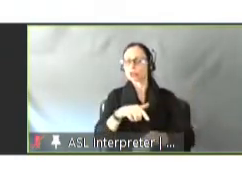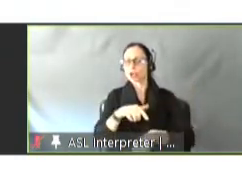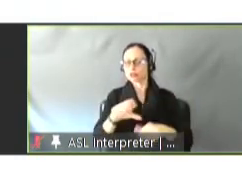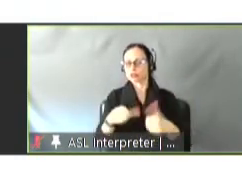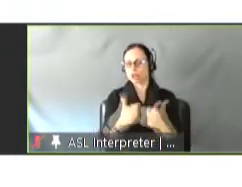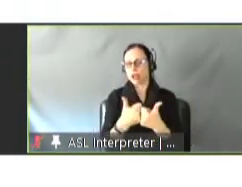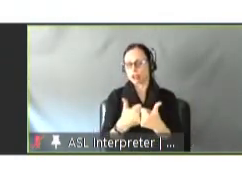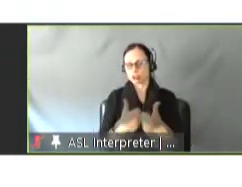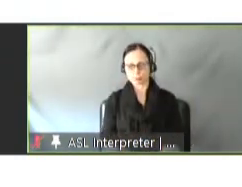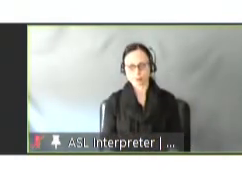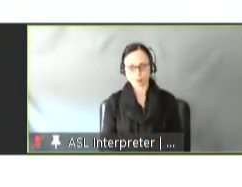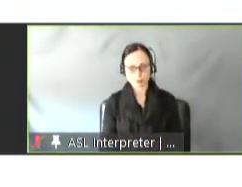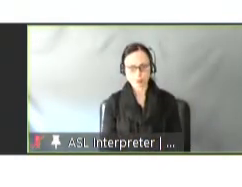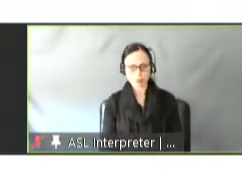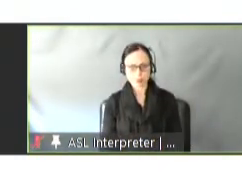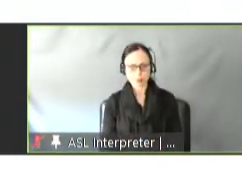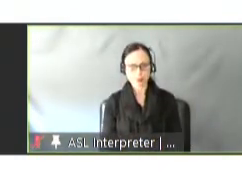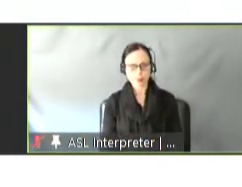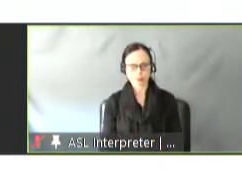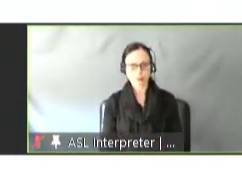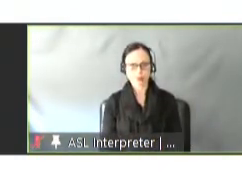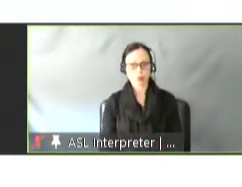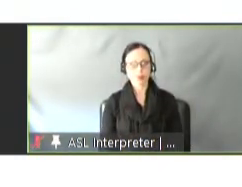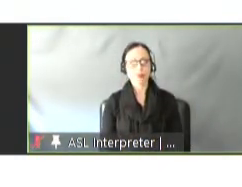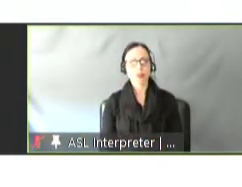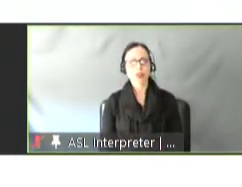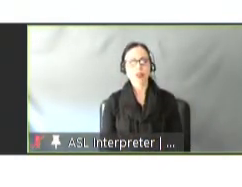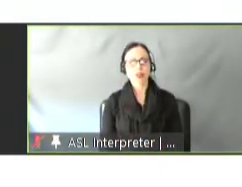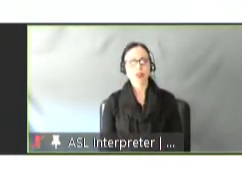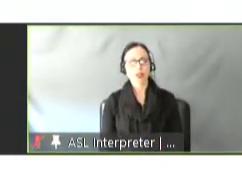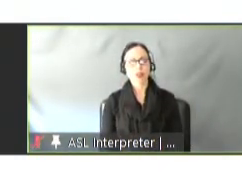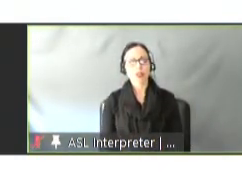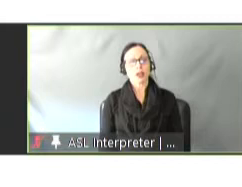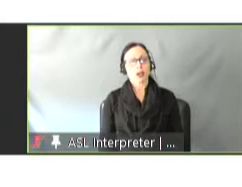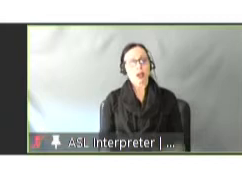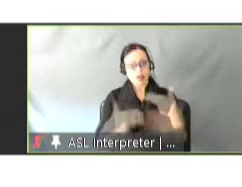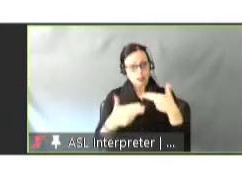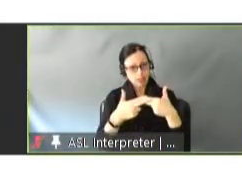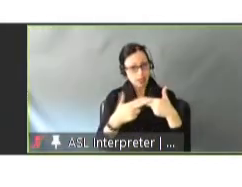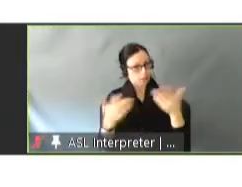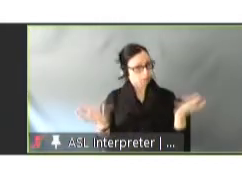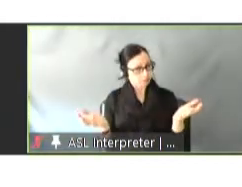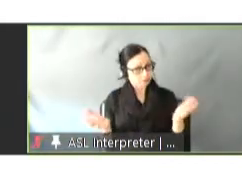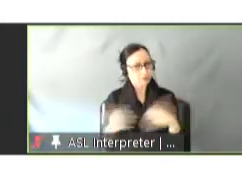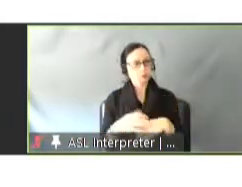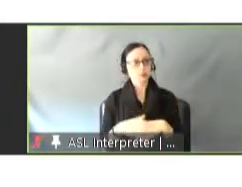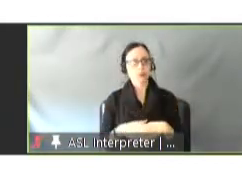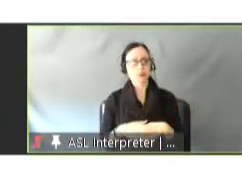Next. What this slide basically shows is that in a dose-dependent way,